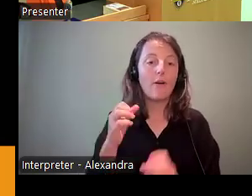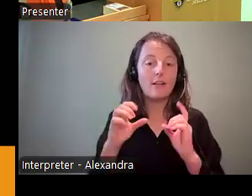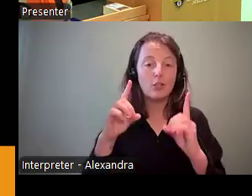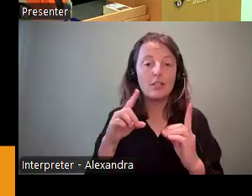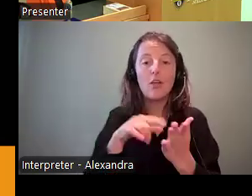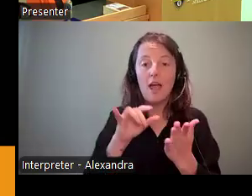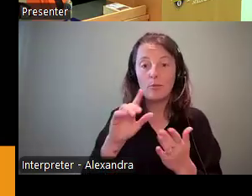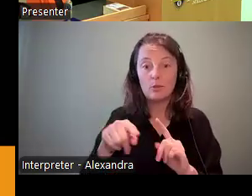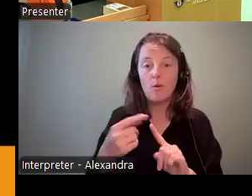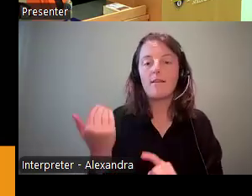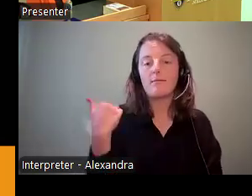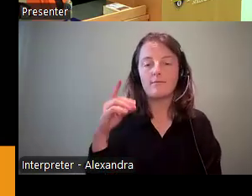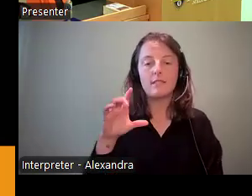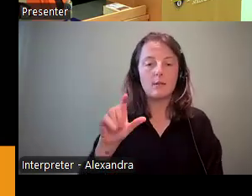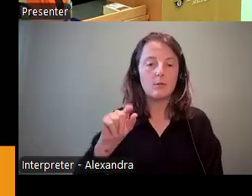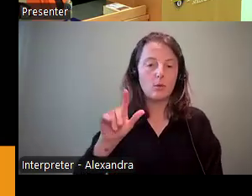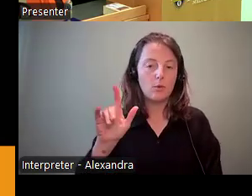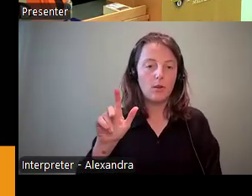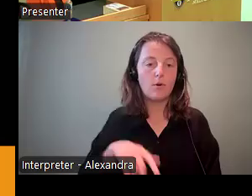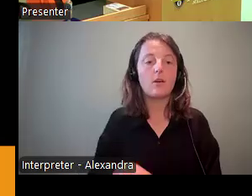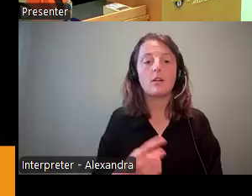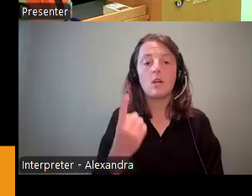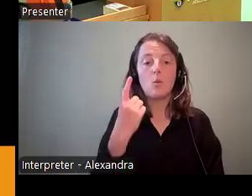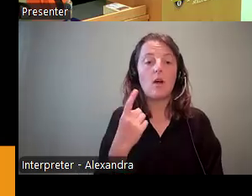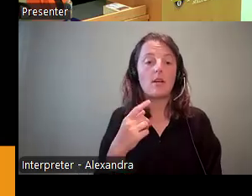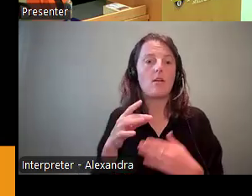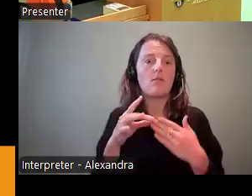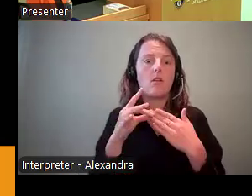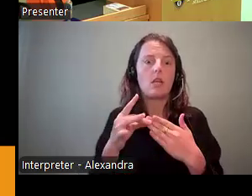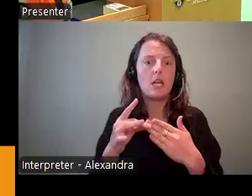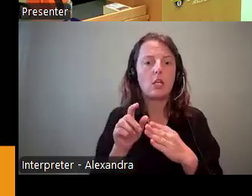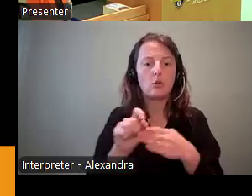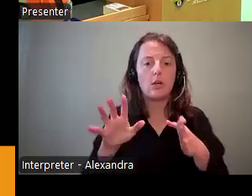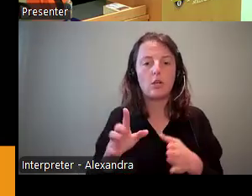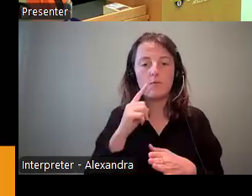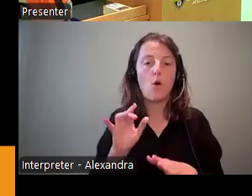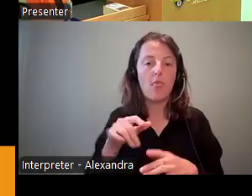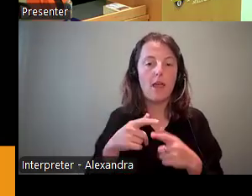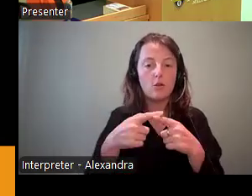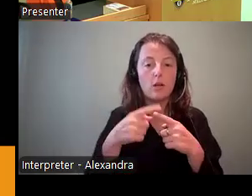foremost leading trainers on the intersection of race, faith, culture, trauma, and mental health,